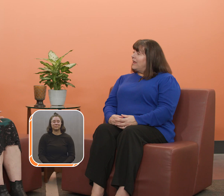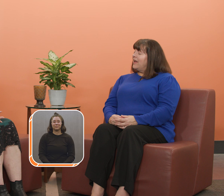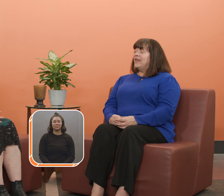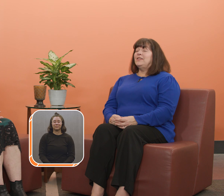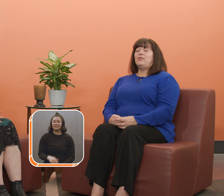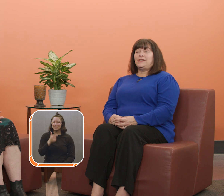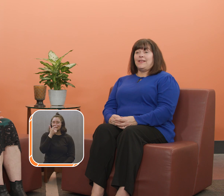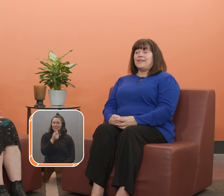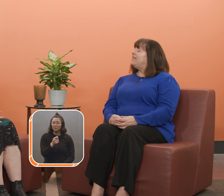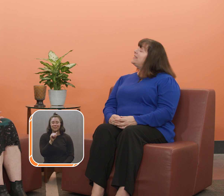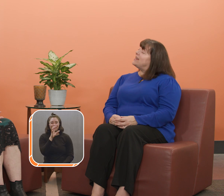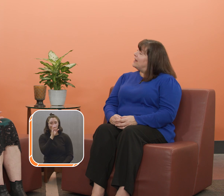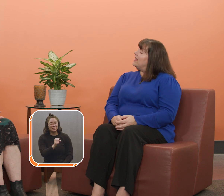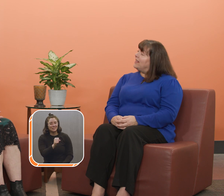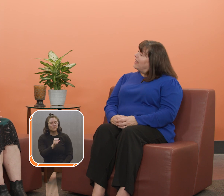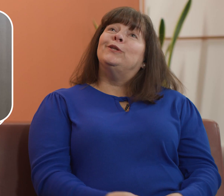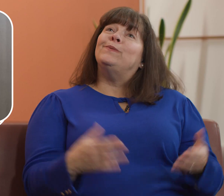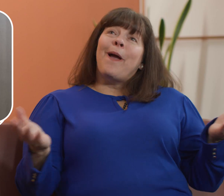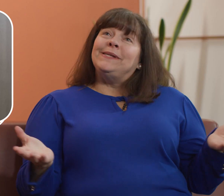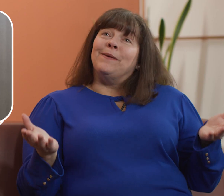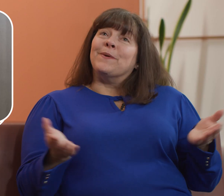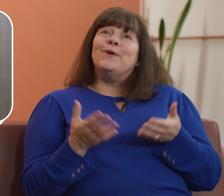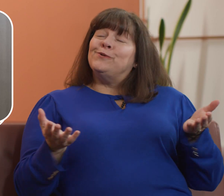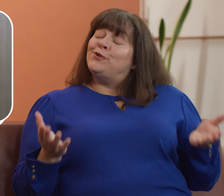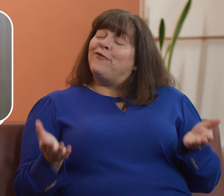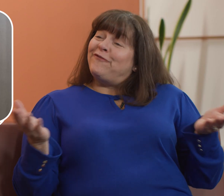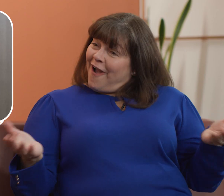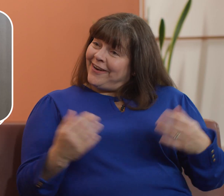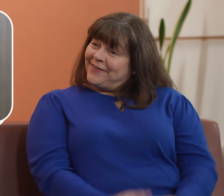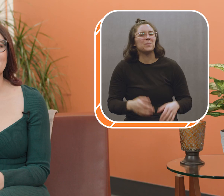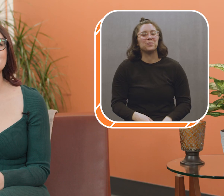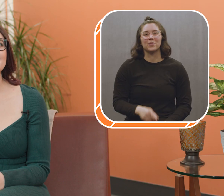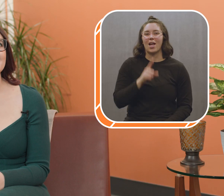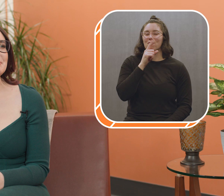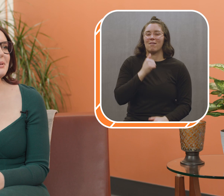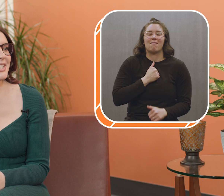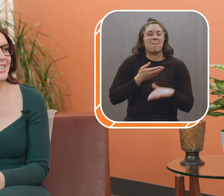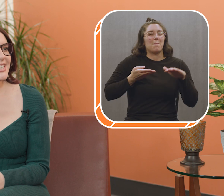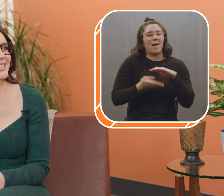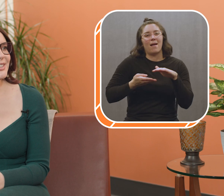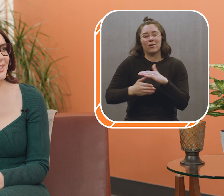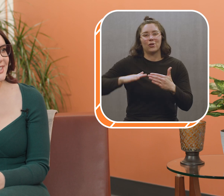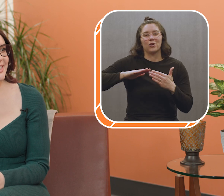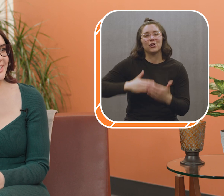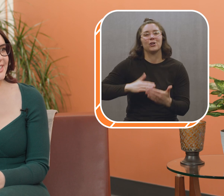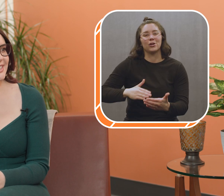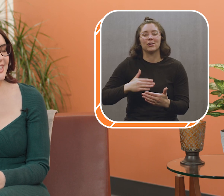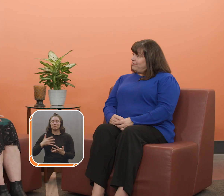Interesting, that's fascinating. - Yeah. So tell me something, what do you do for fun? I really like baking and cooking,